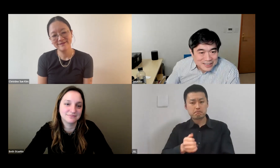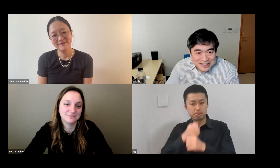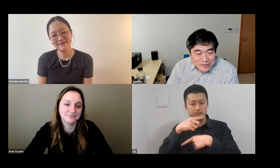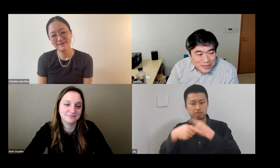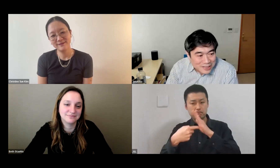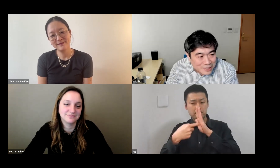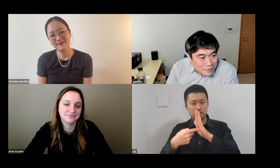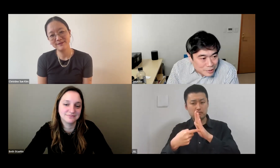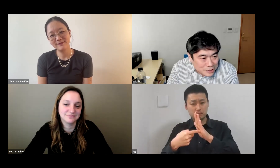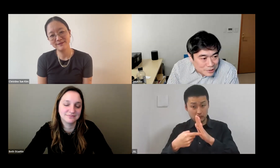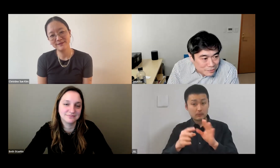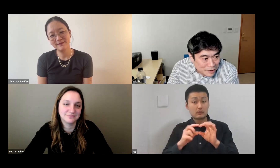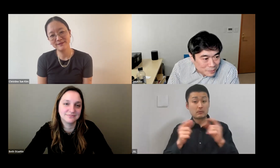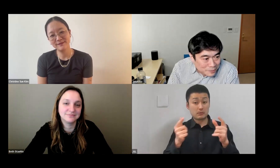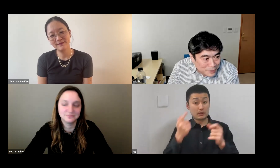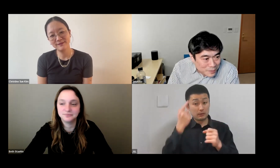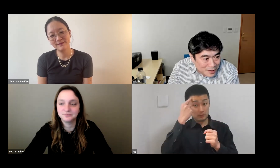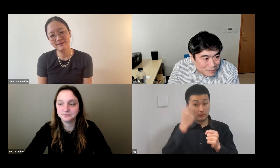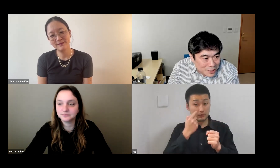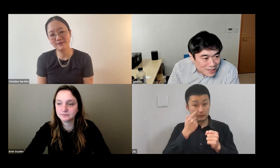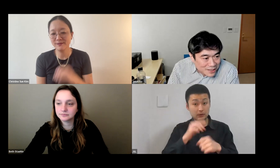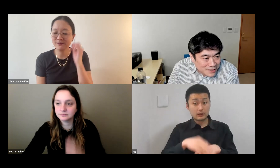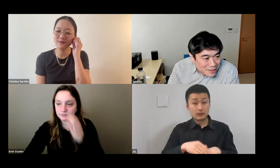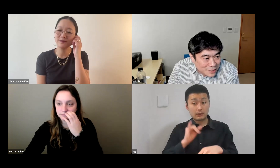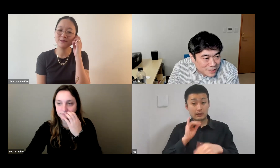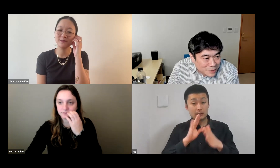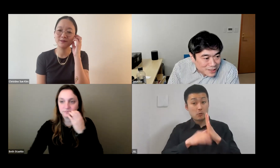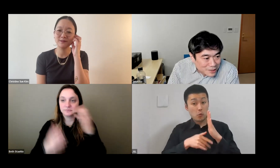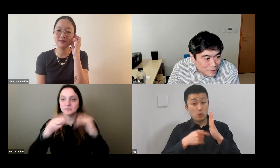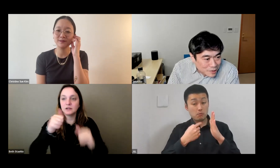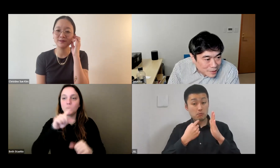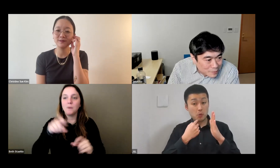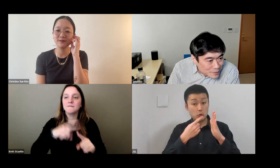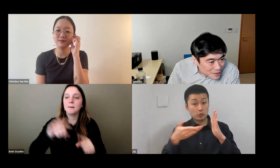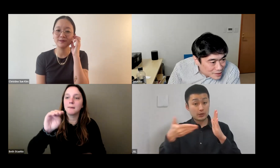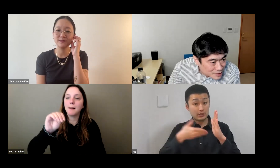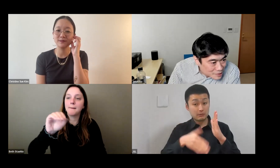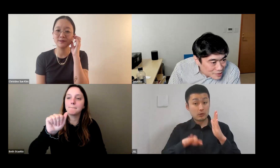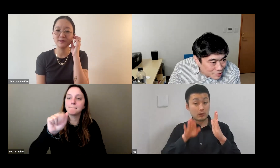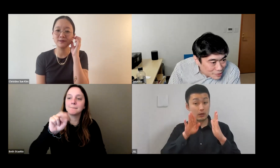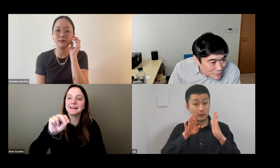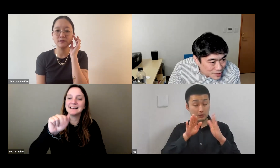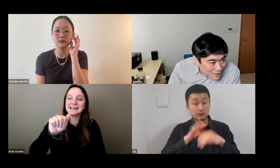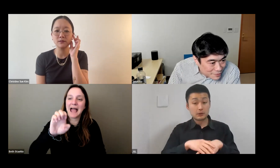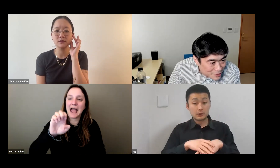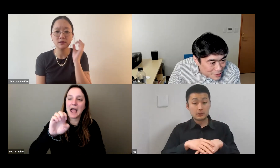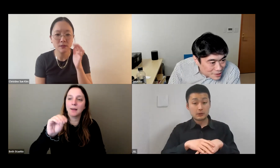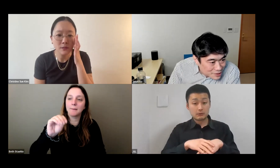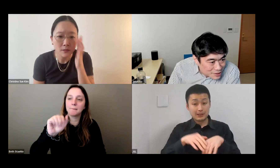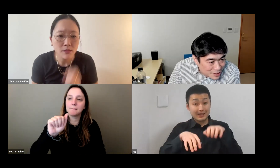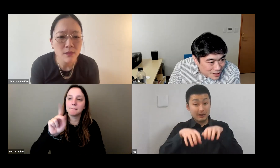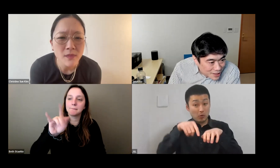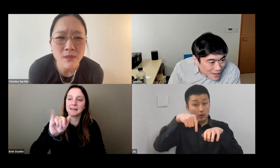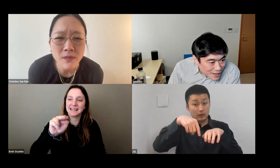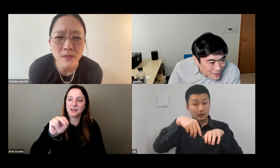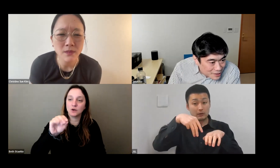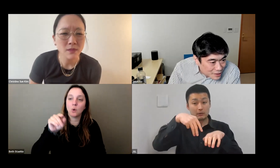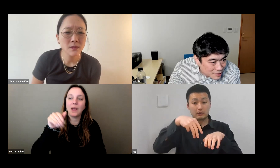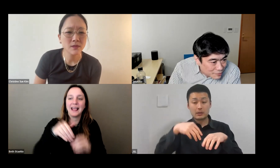So, another question from Manae Makino… She's also deaf and she's asking if,